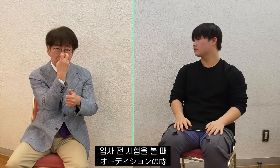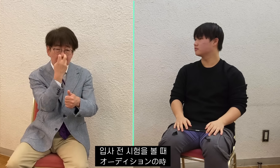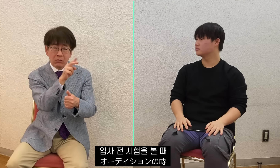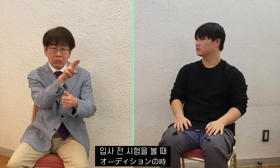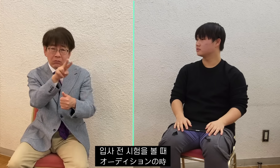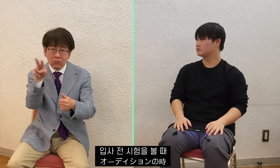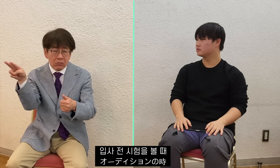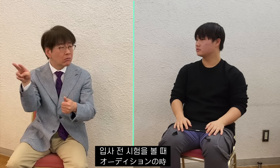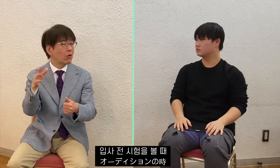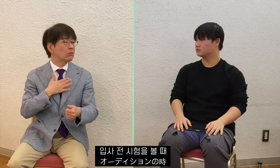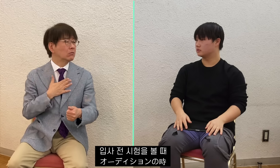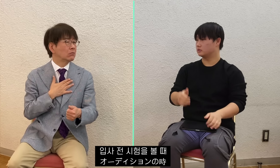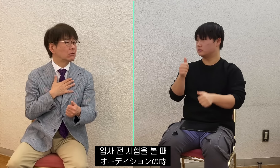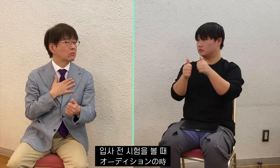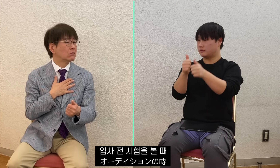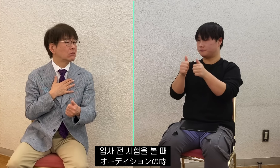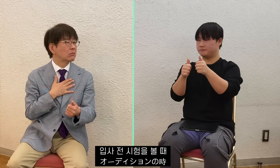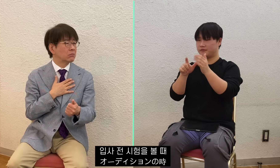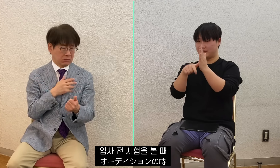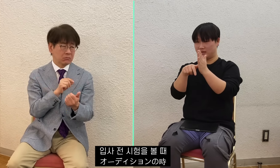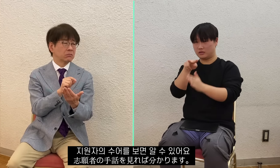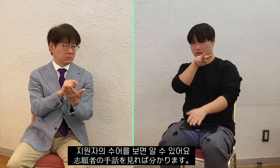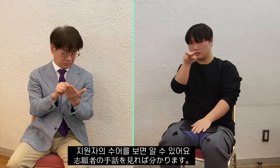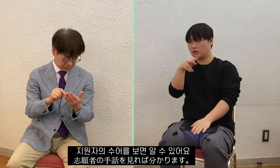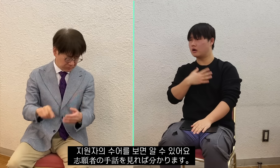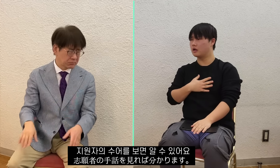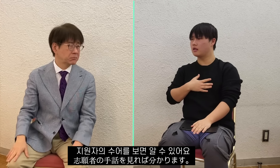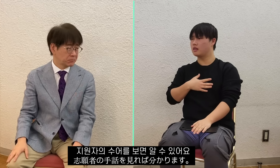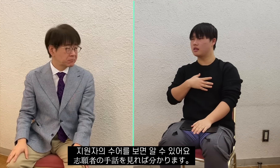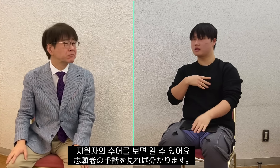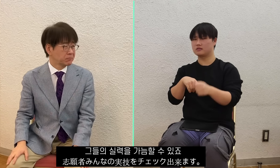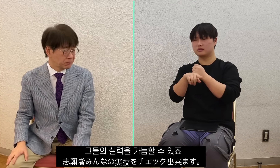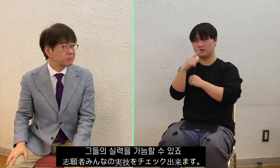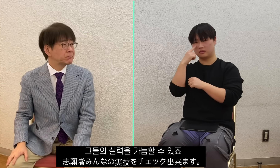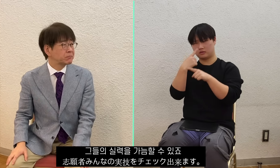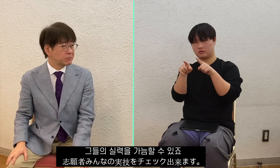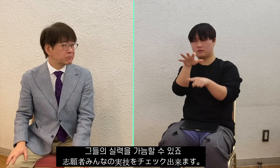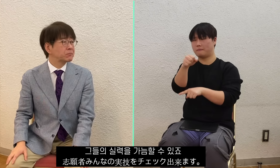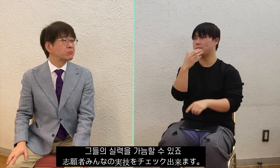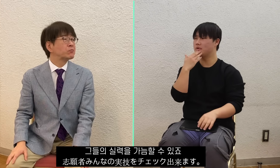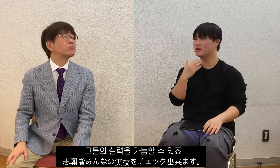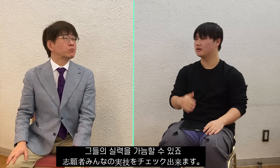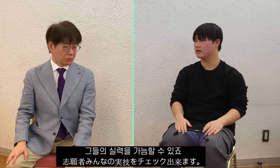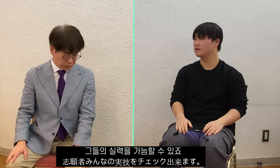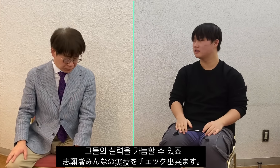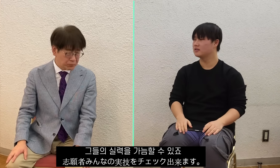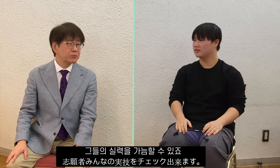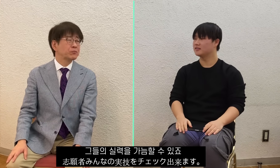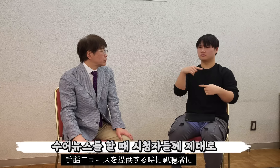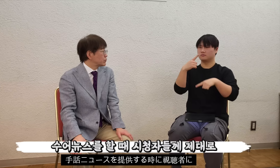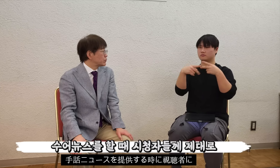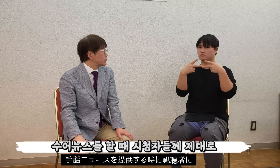You can tell by looking at the sign language of the applicant when taking the exam before joining the company. You can gauge their skills.